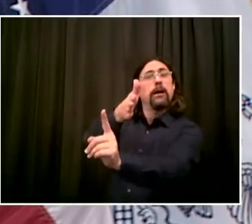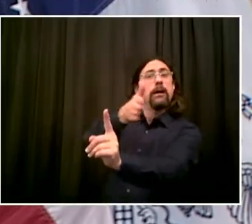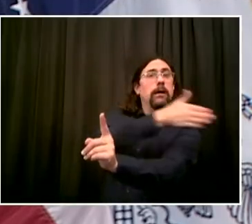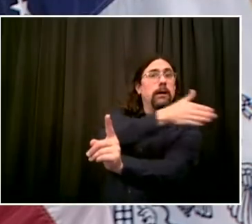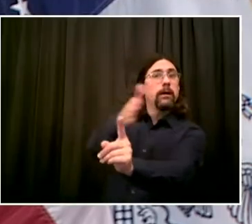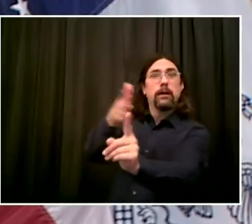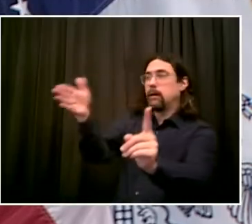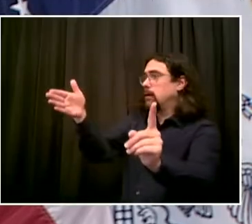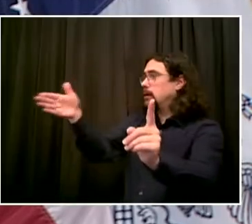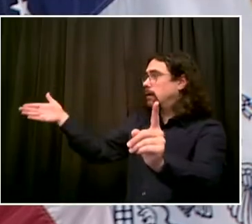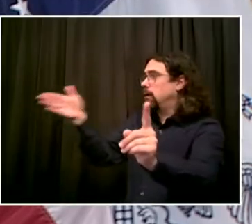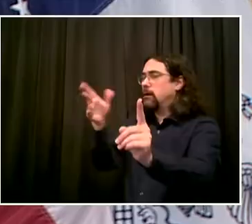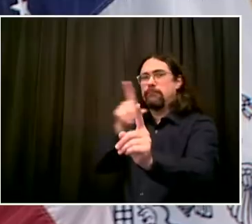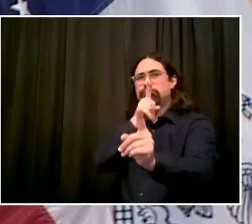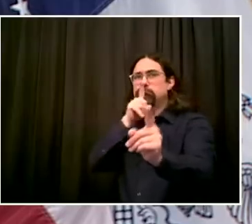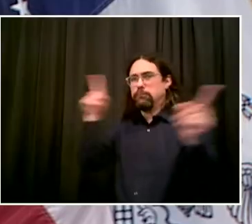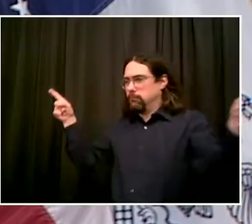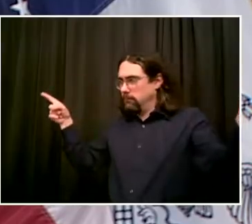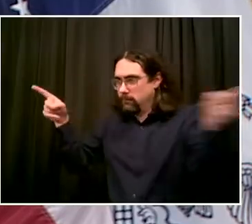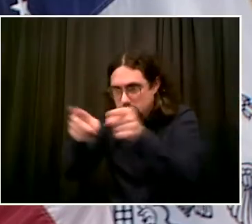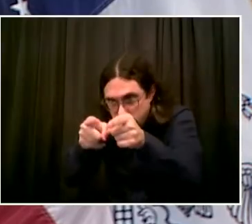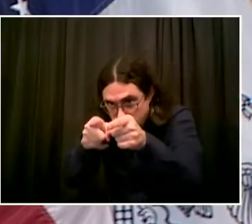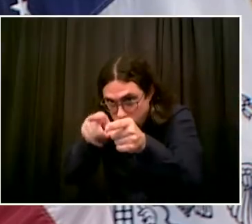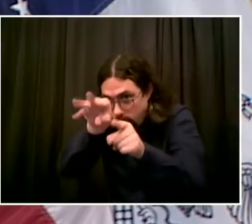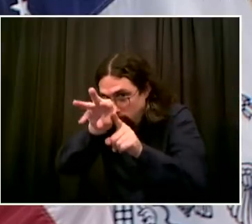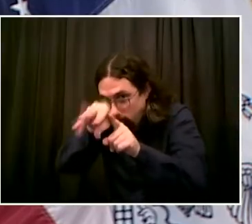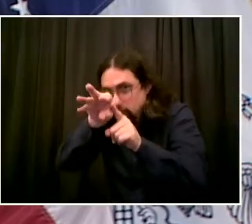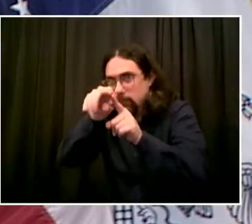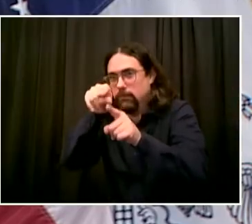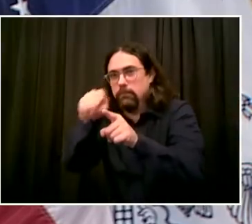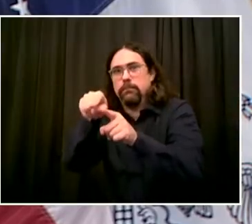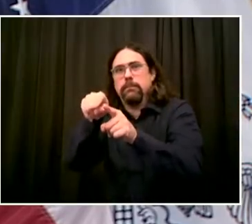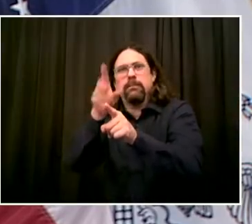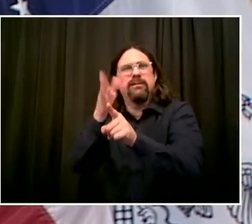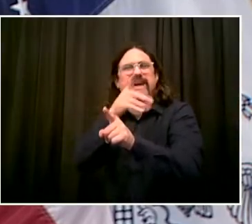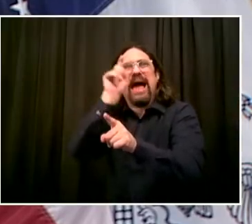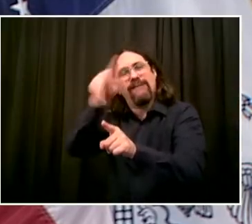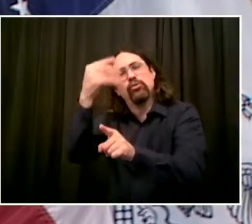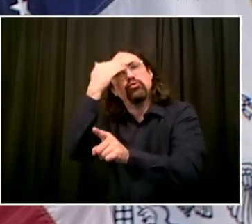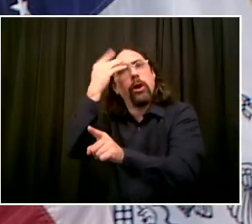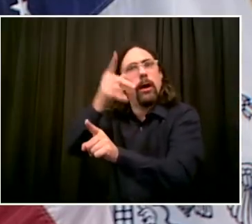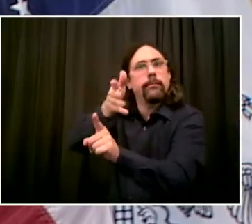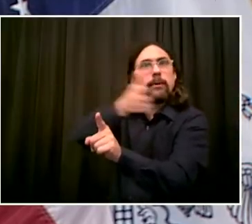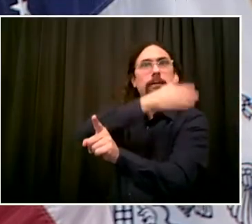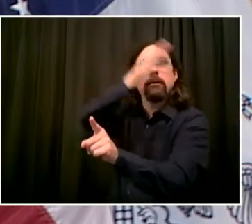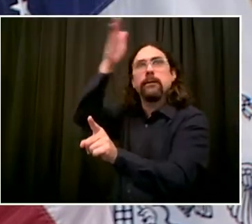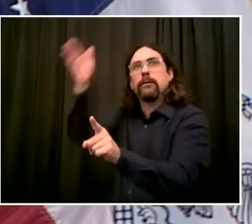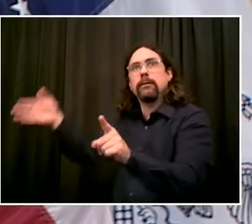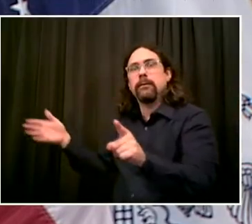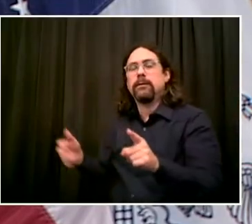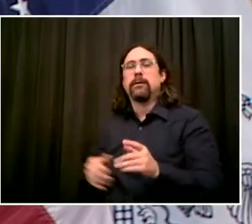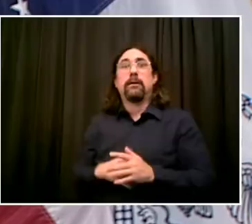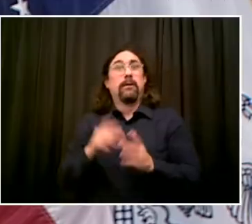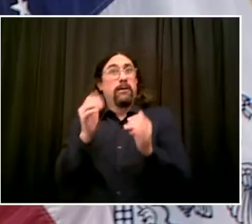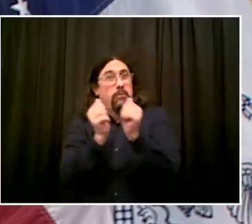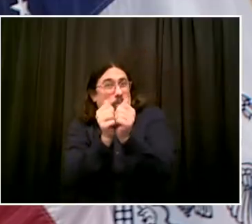NEED TO KNOW. OTHER TIMES THERES 'A LOT MORE TO IT. YOU HAVE -- I DON'T WANT TO,